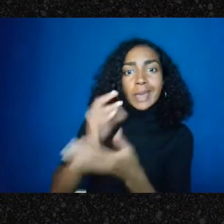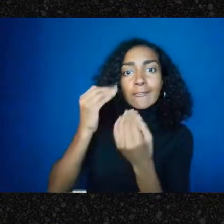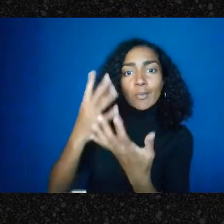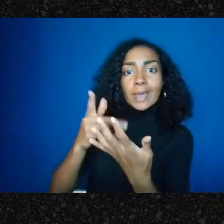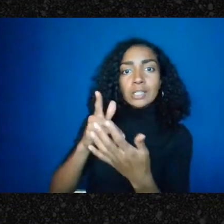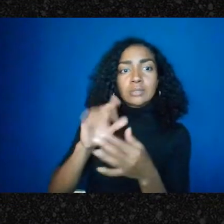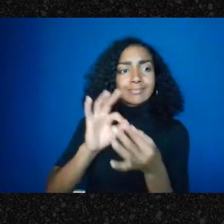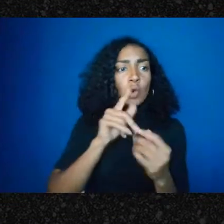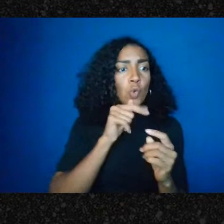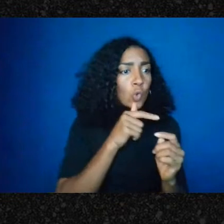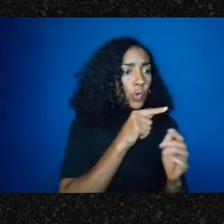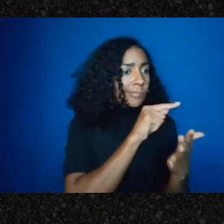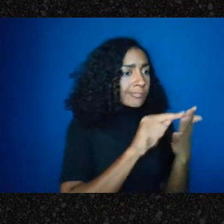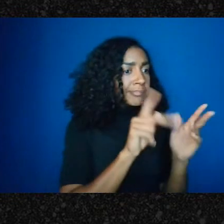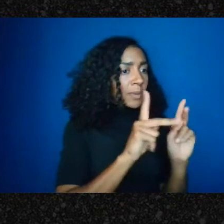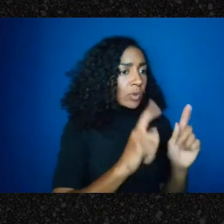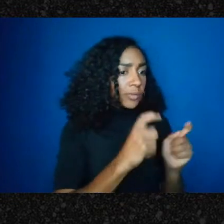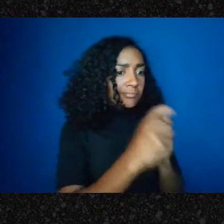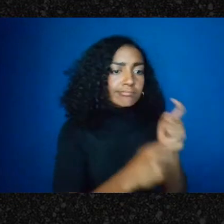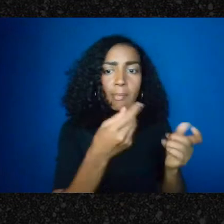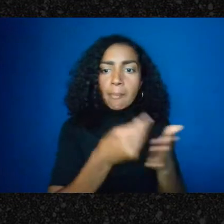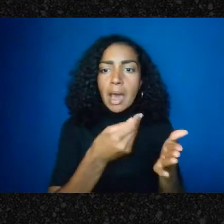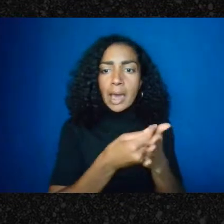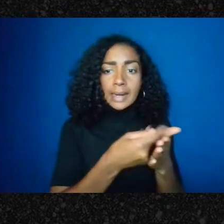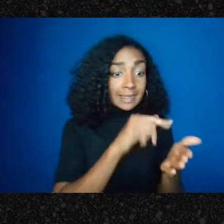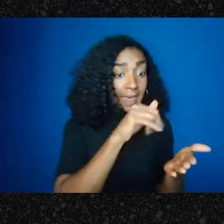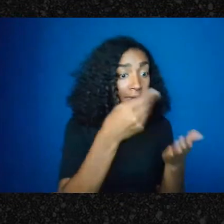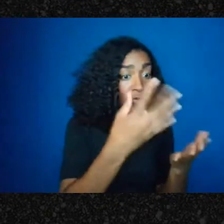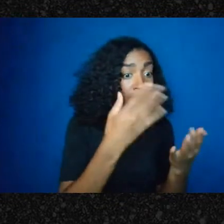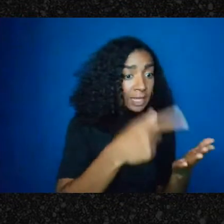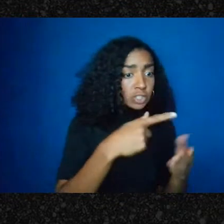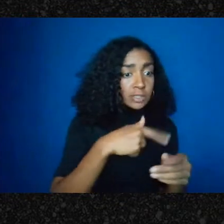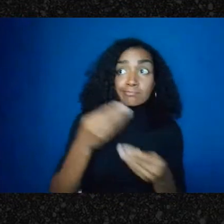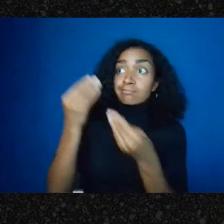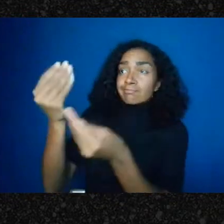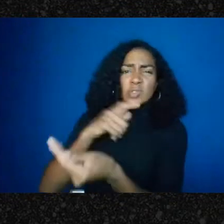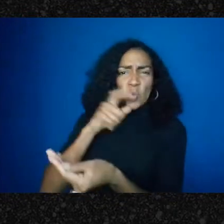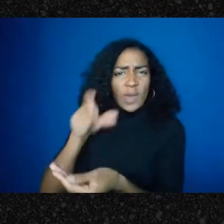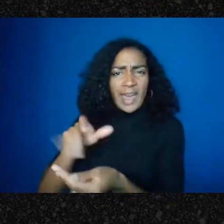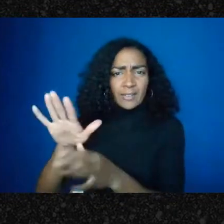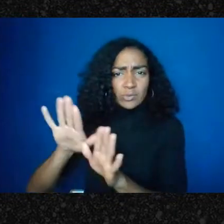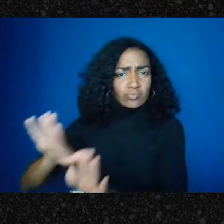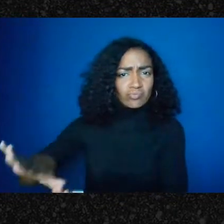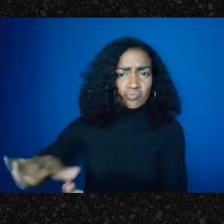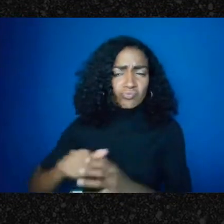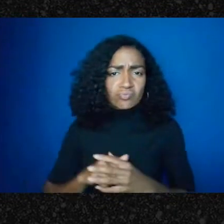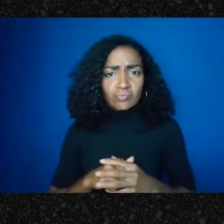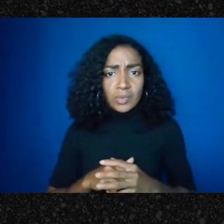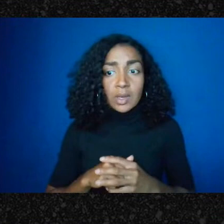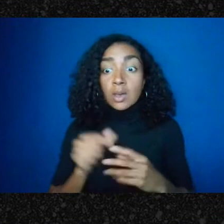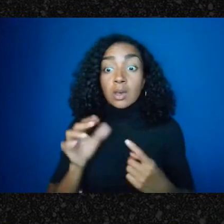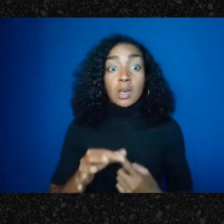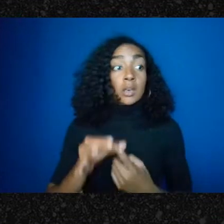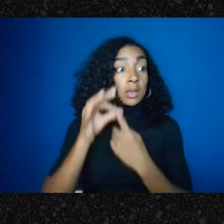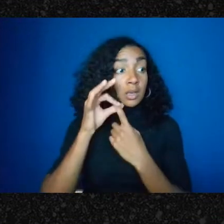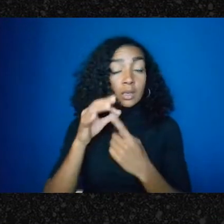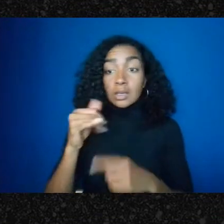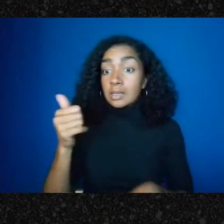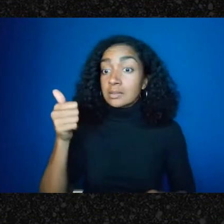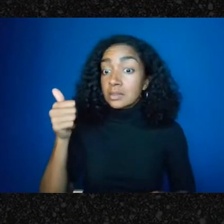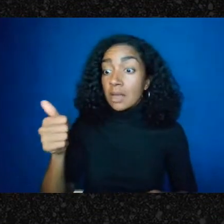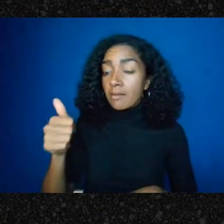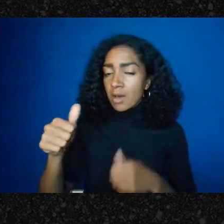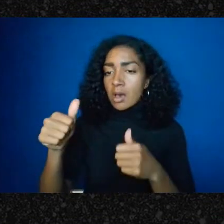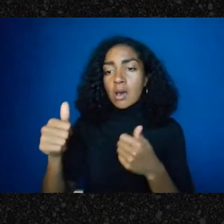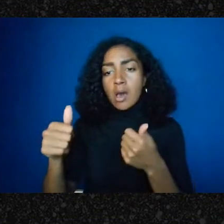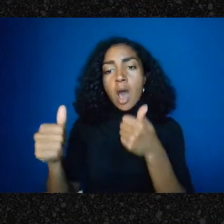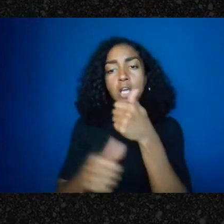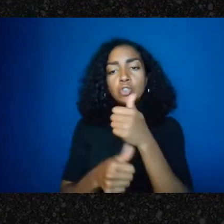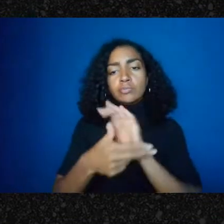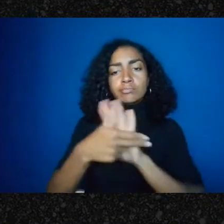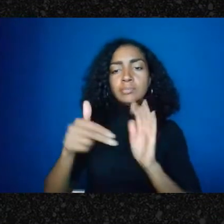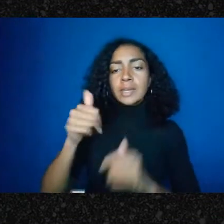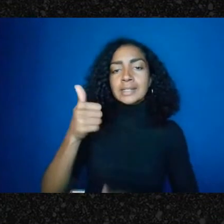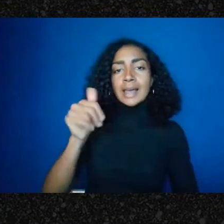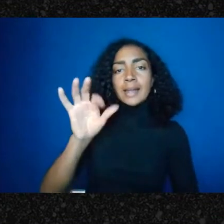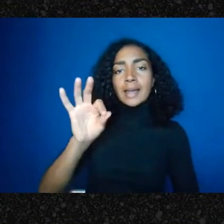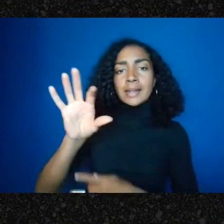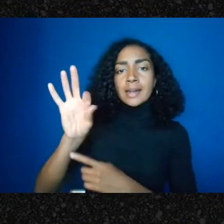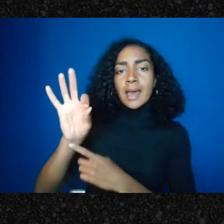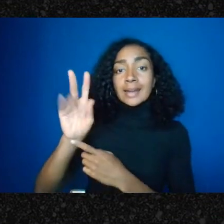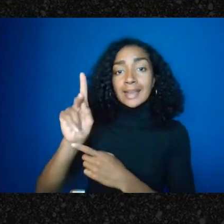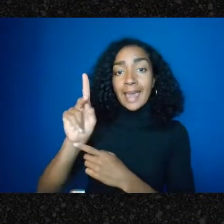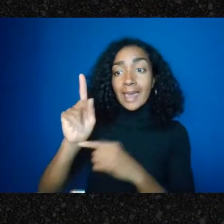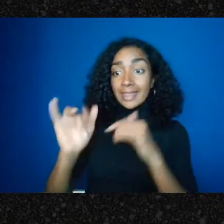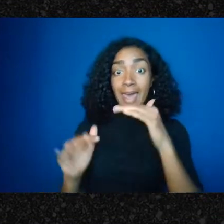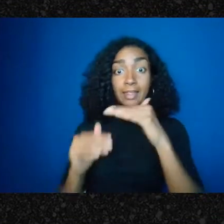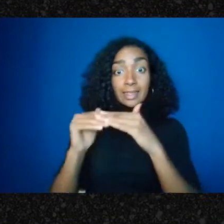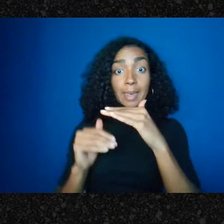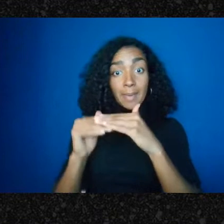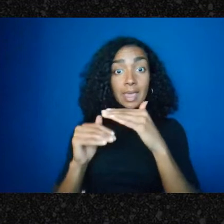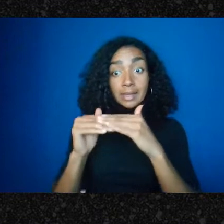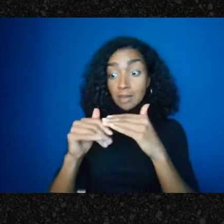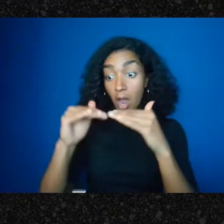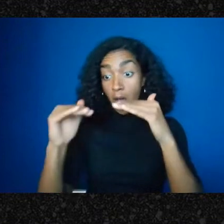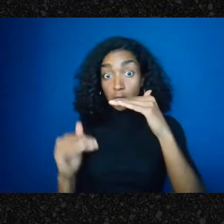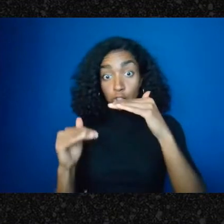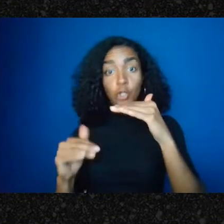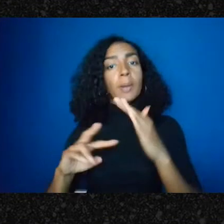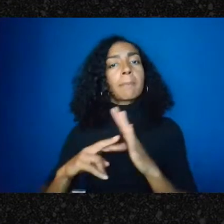money to-to anyone. Epecially if you're under the 1099k threshold, there's a lot of -